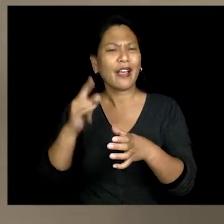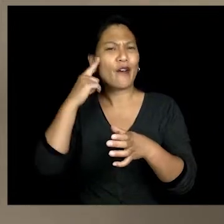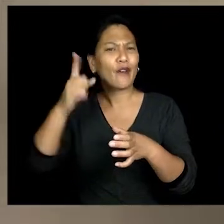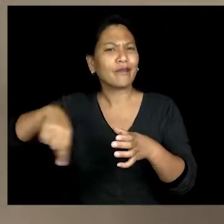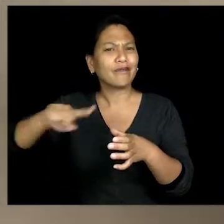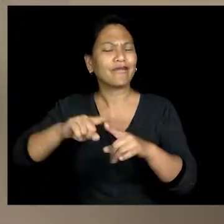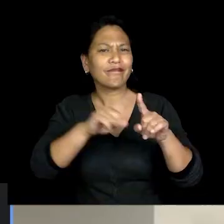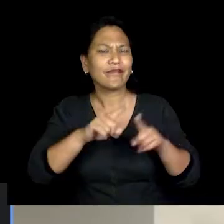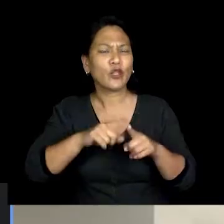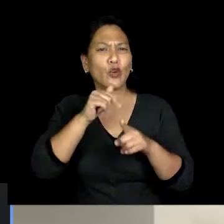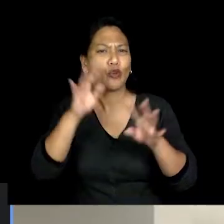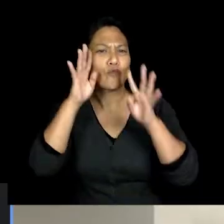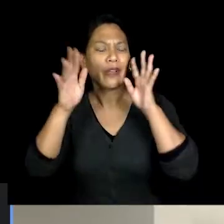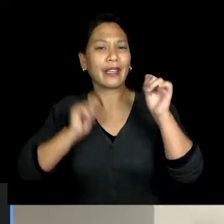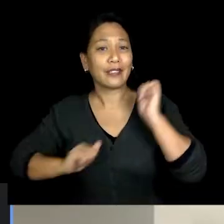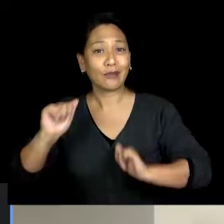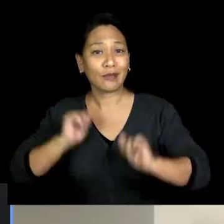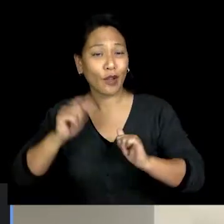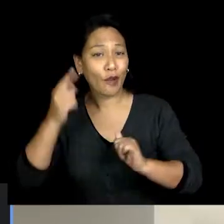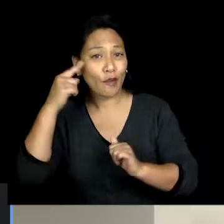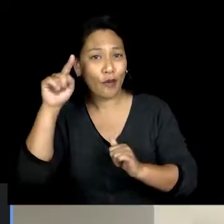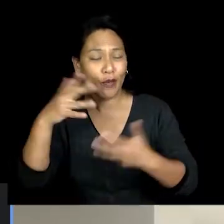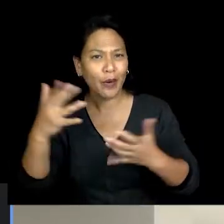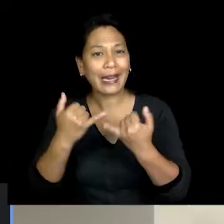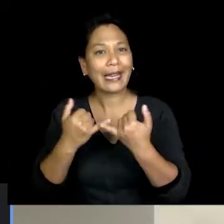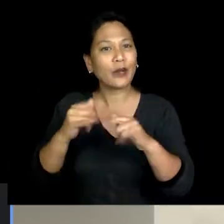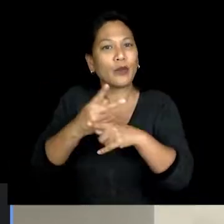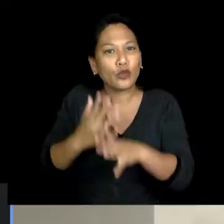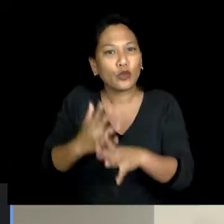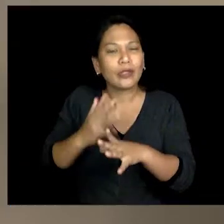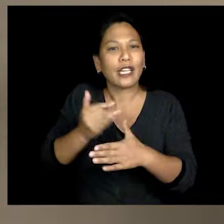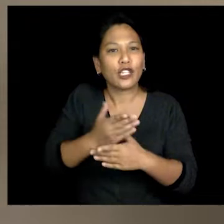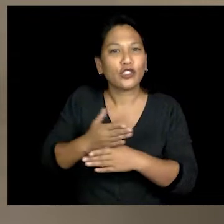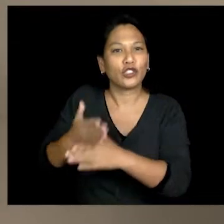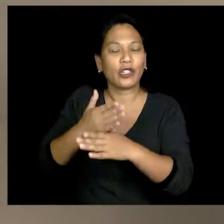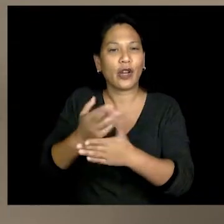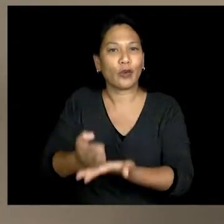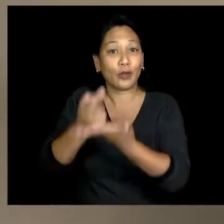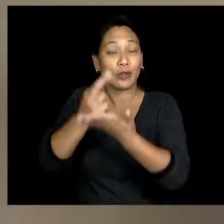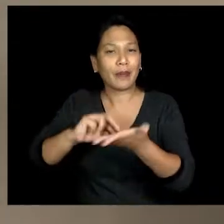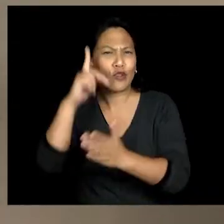first by Bronwyn Steinberg, the focus of Tactics was to sharing resources between the independent producers so they could dream big